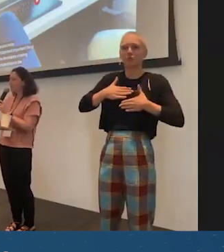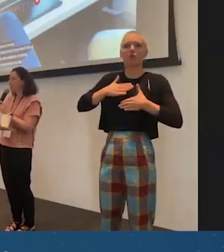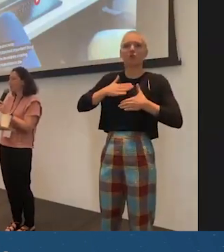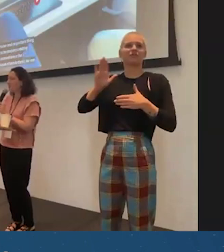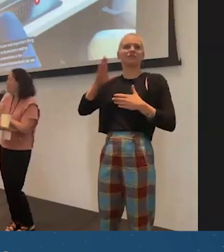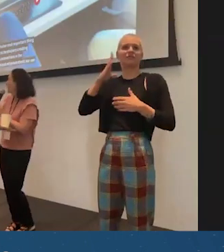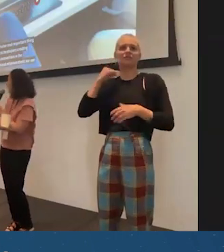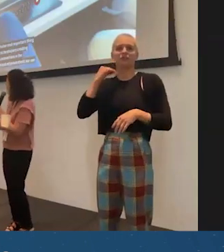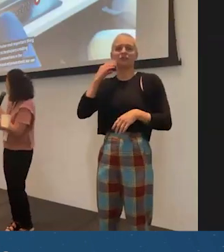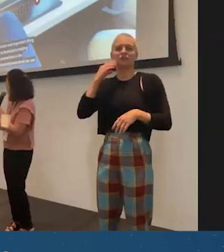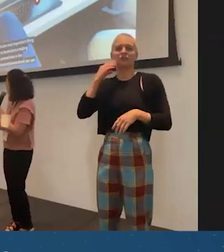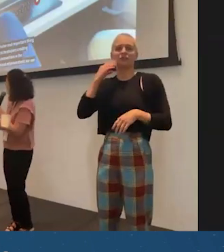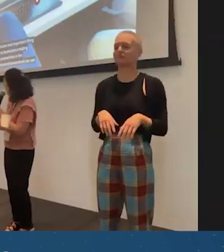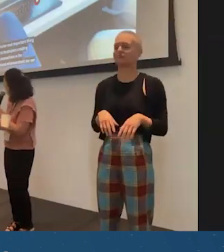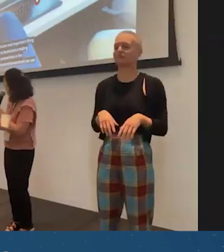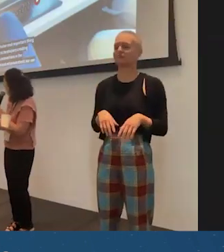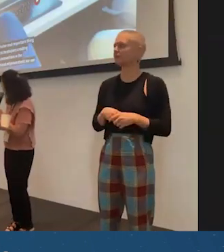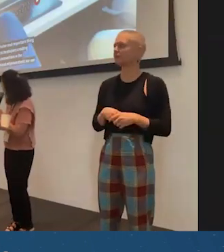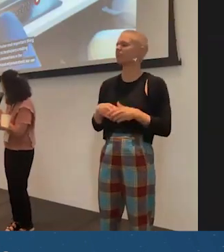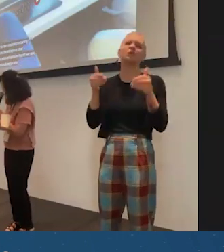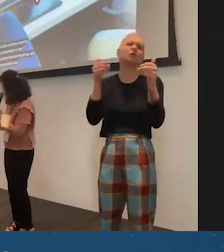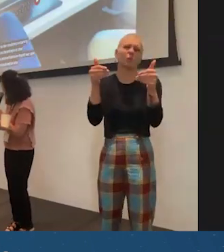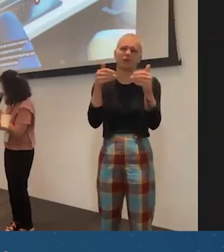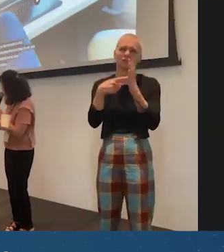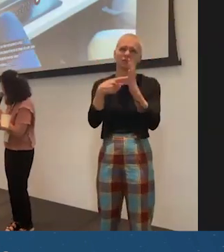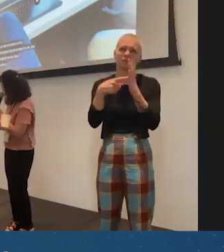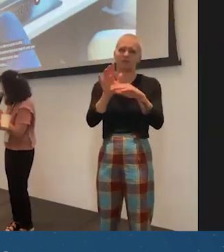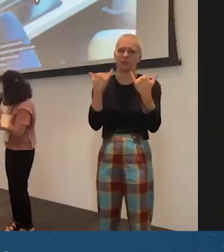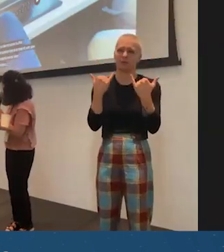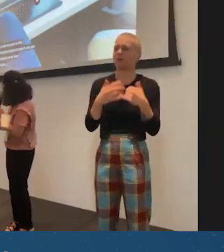So why don't I play it and make sure that you can see it.